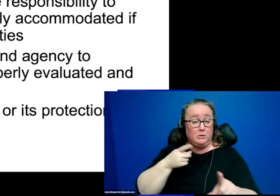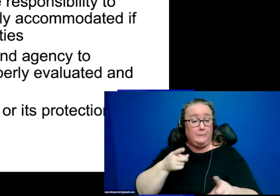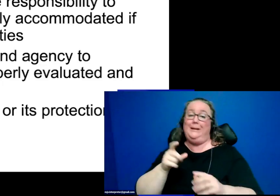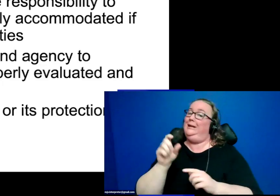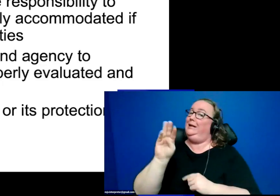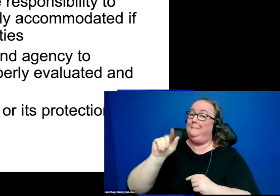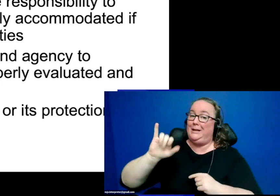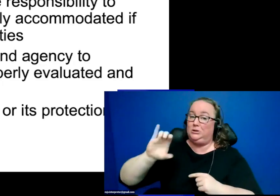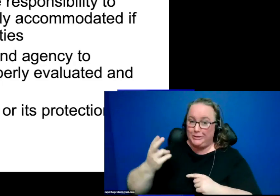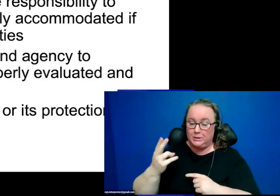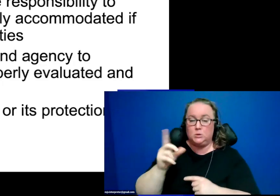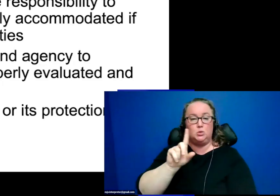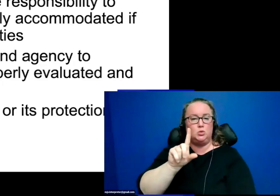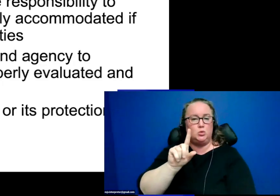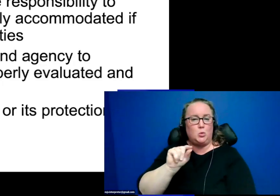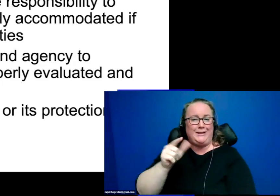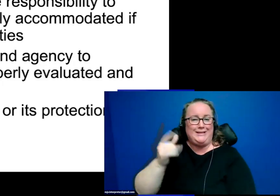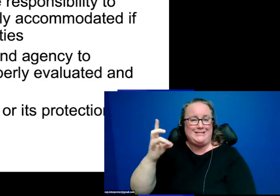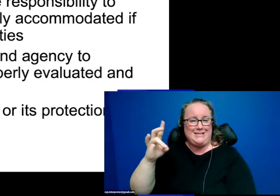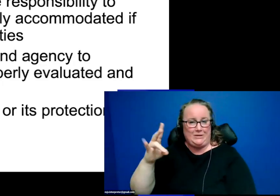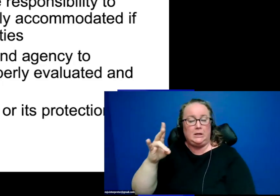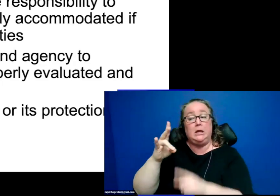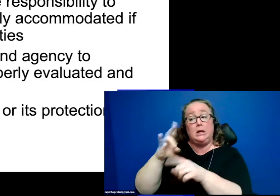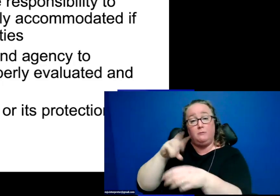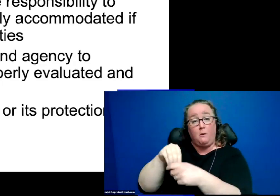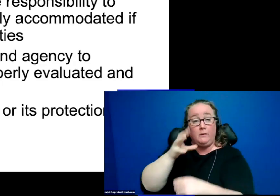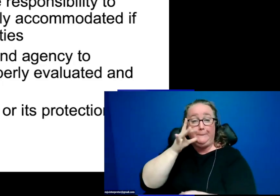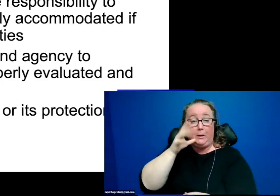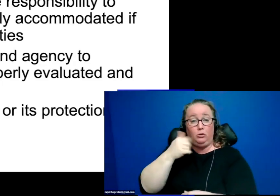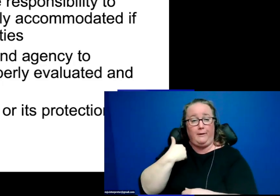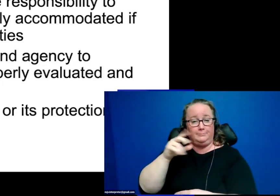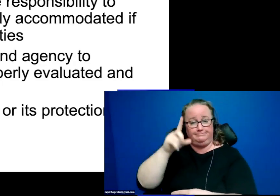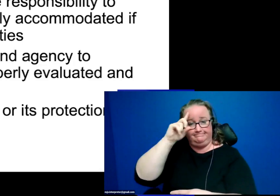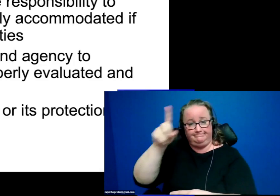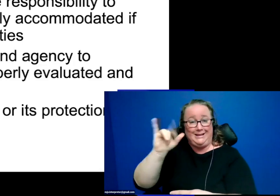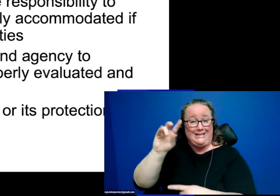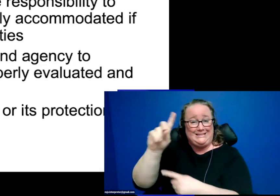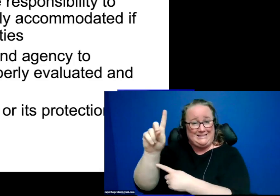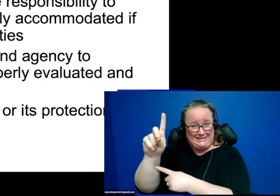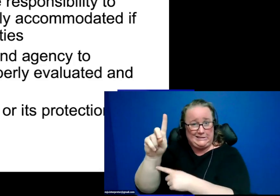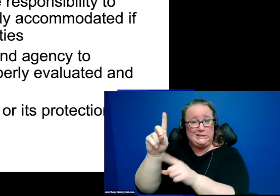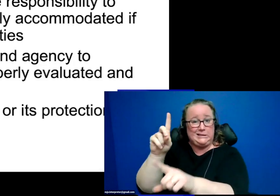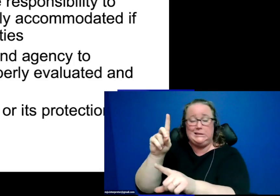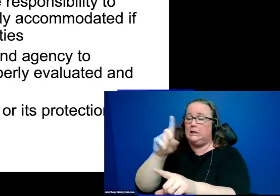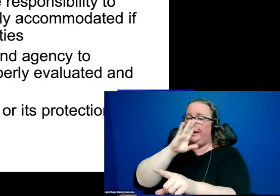It involved a mother who had an intellectual disability. She had never been provided reasonable accommodations.